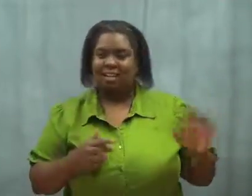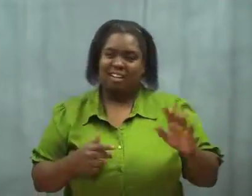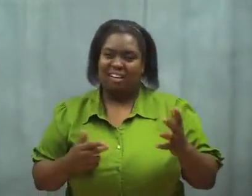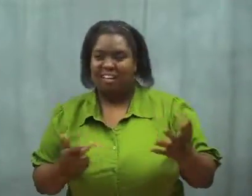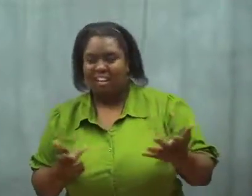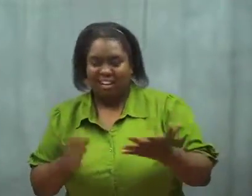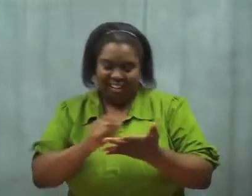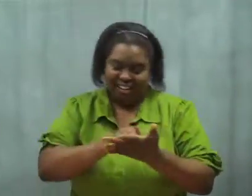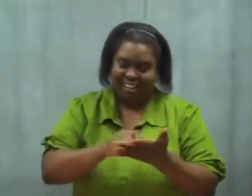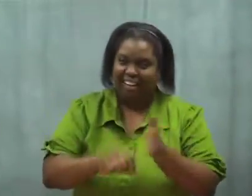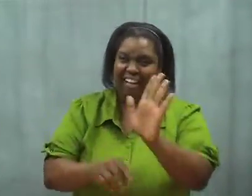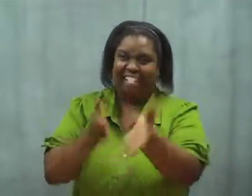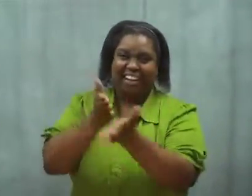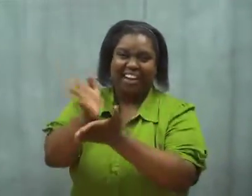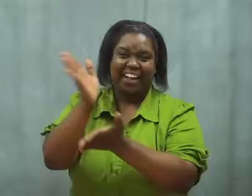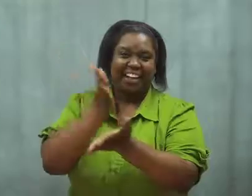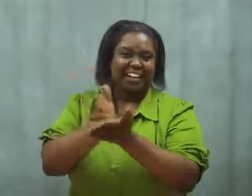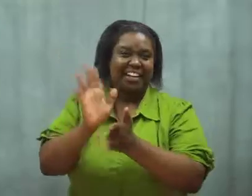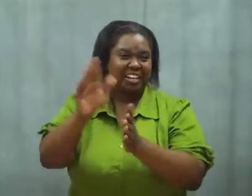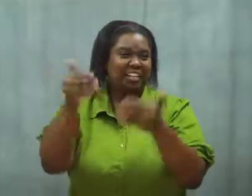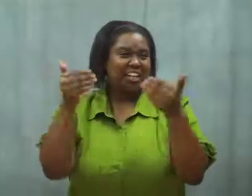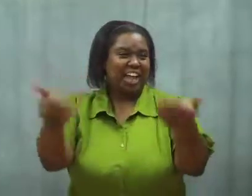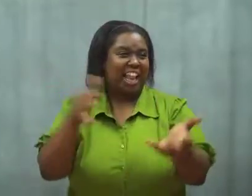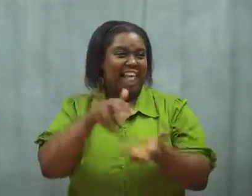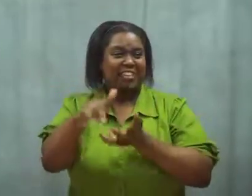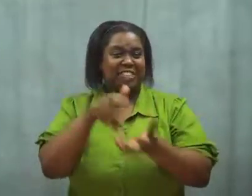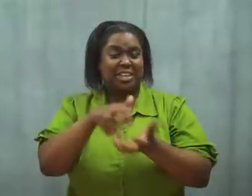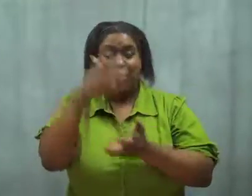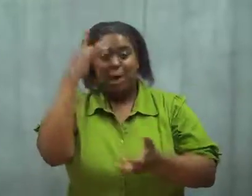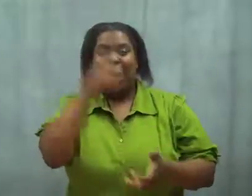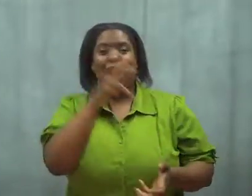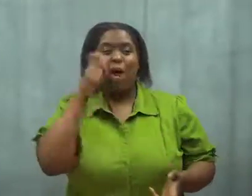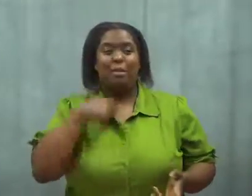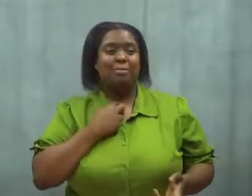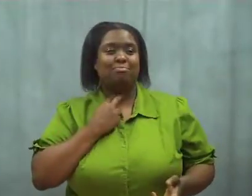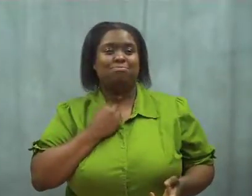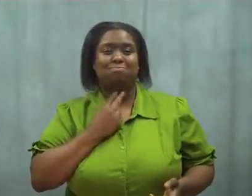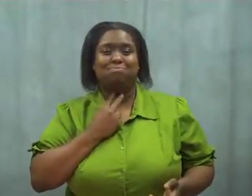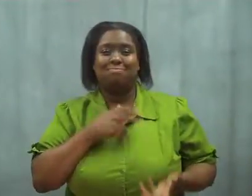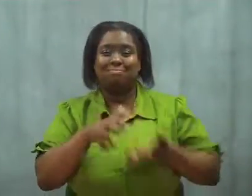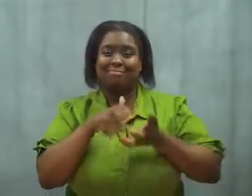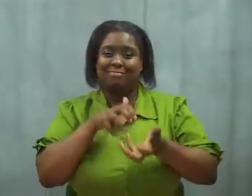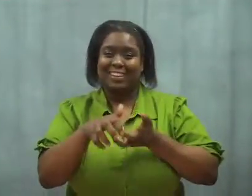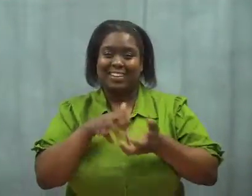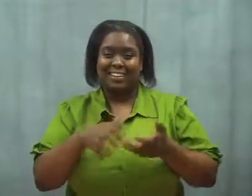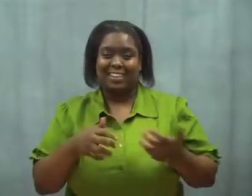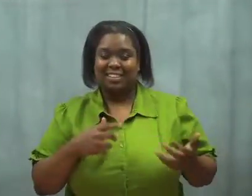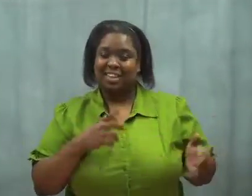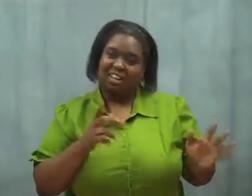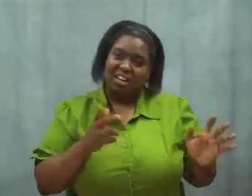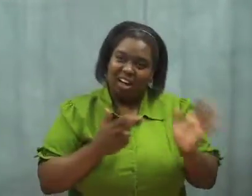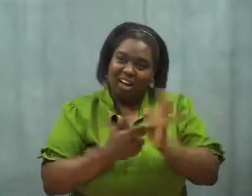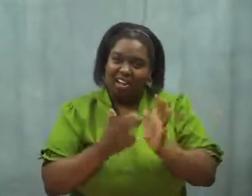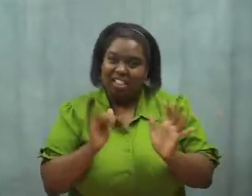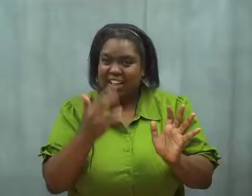He wrote back saying, "That's ok, go ahead and laugh." He could hear me continuing to laugh deep down.